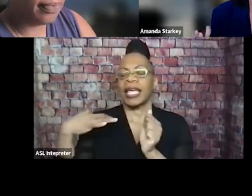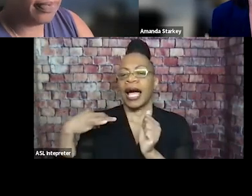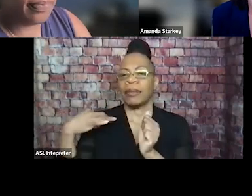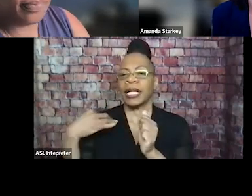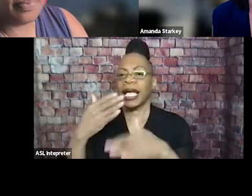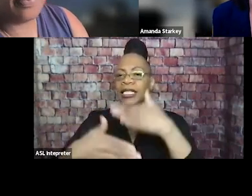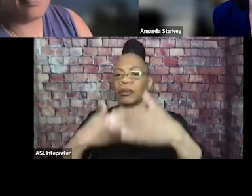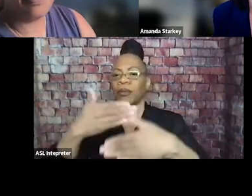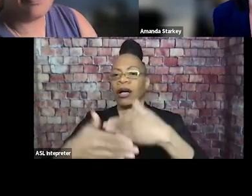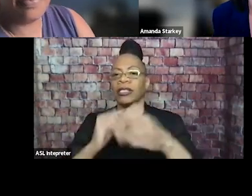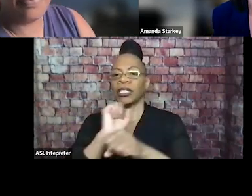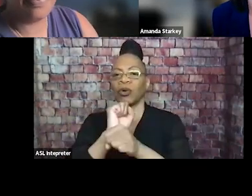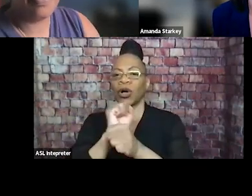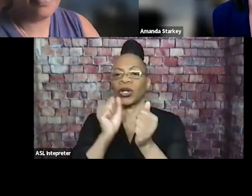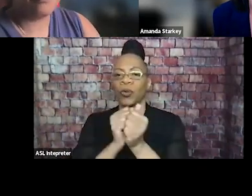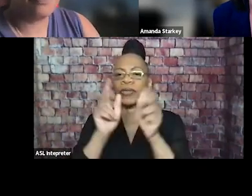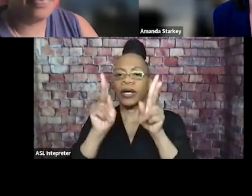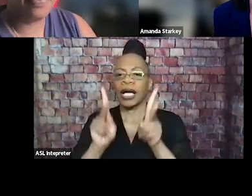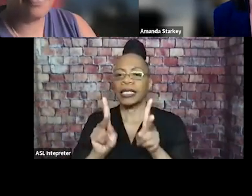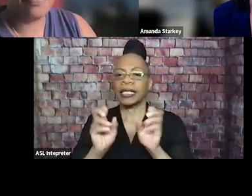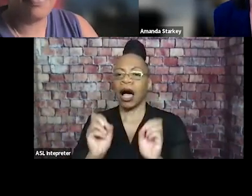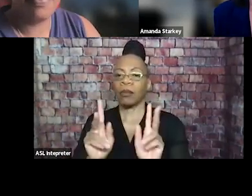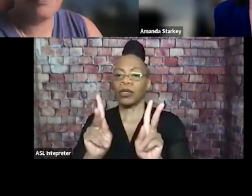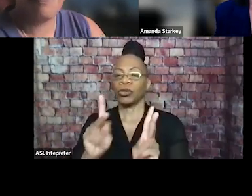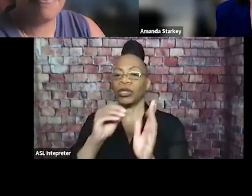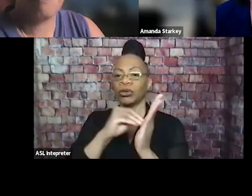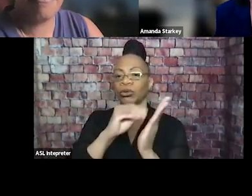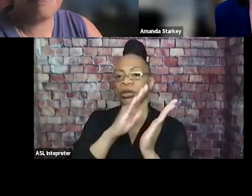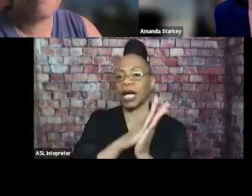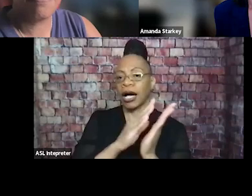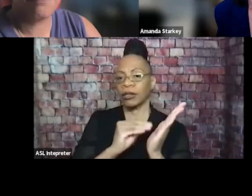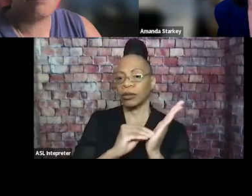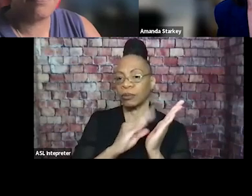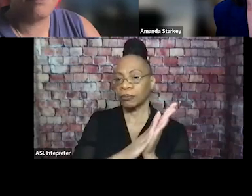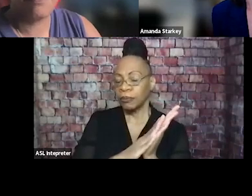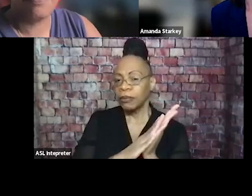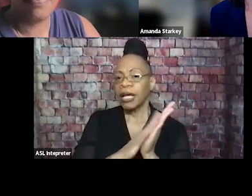is an opportunity to document functioning. So if the applicant remembers